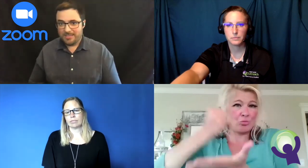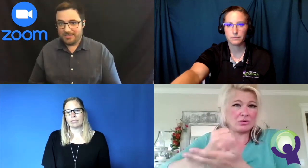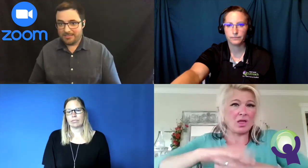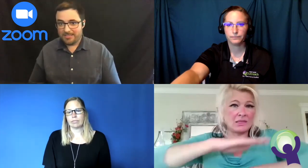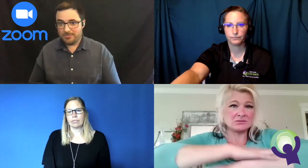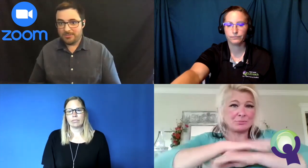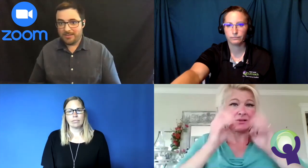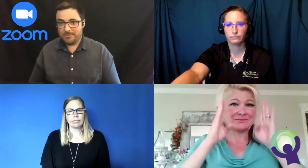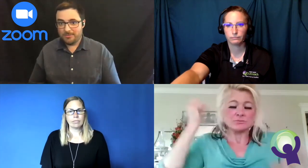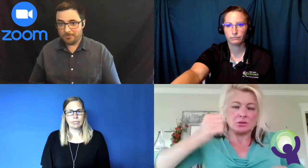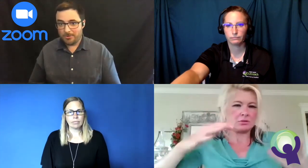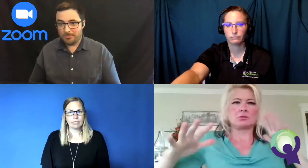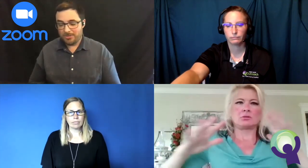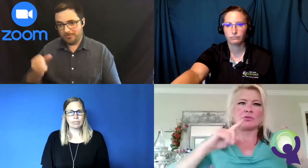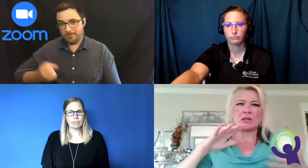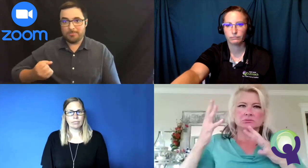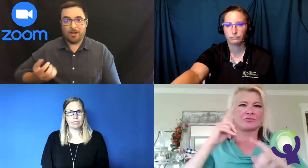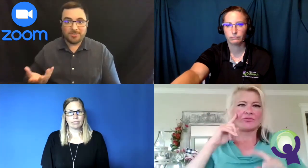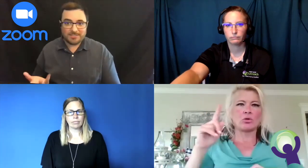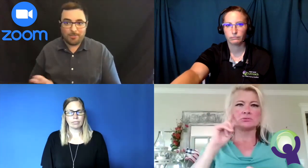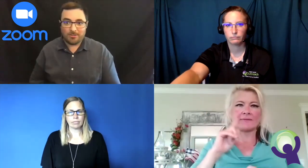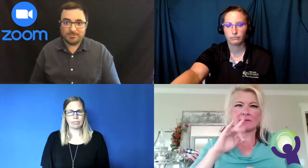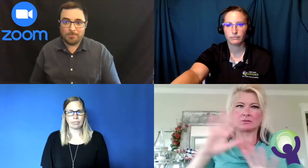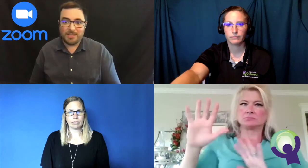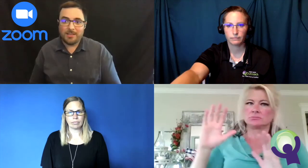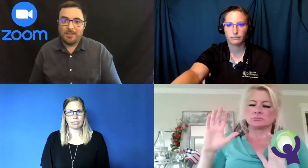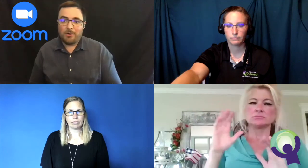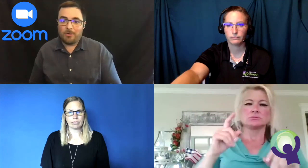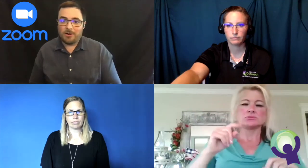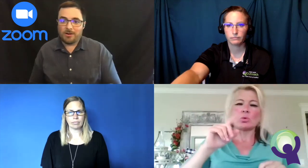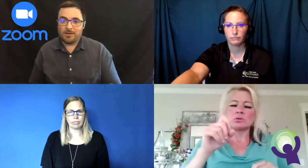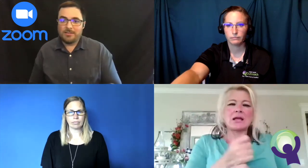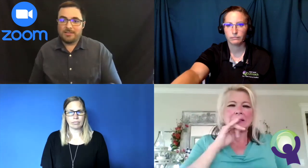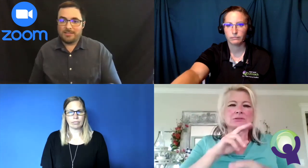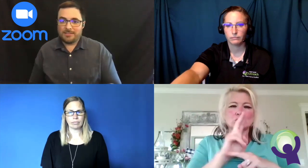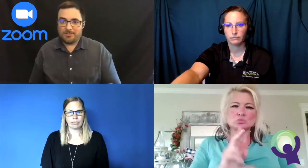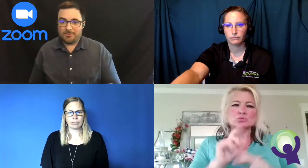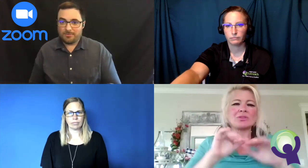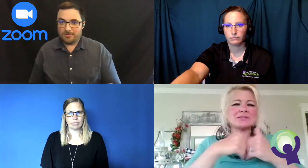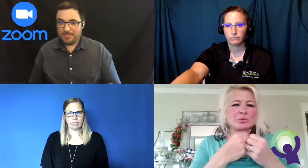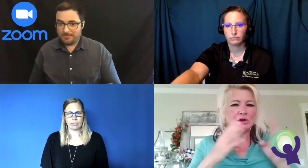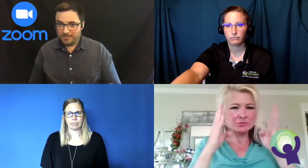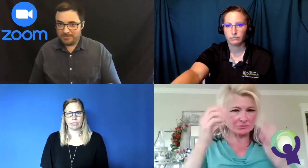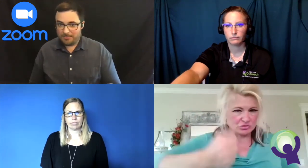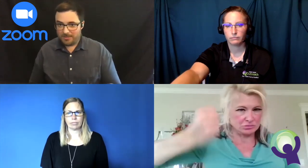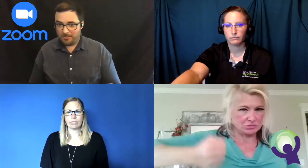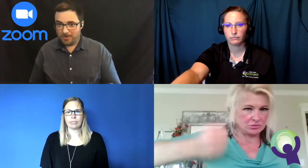Sometimes kids who like to throw maybe pound a table or something or et cetera or it hit something on